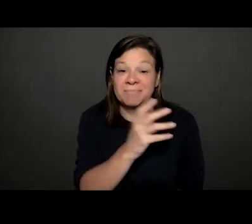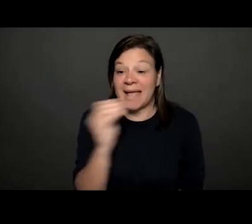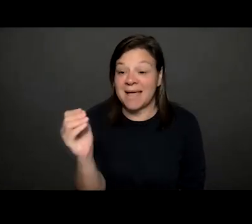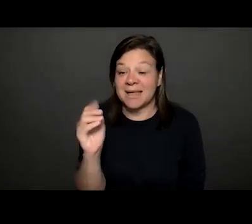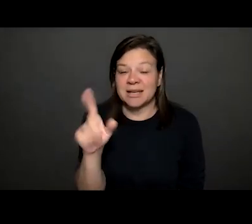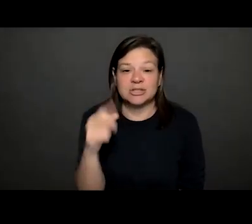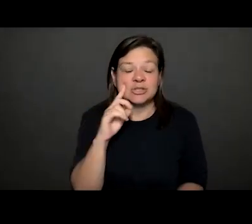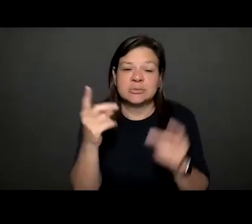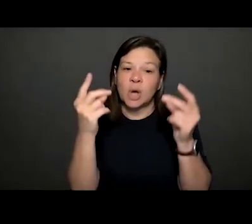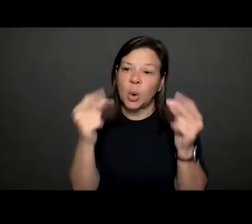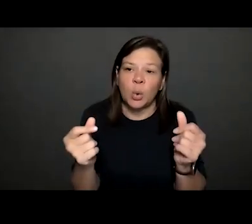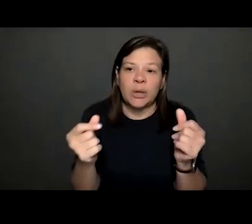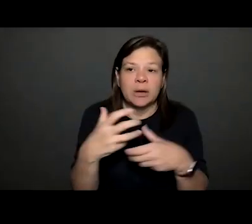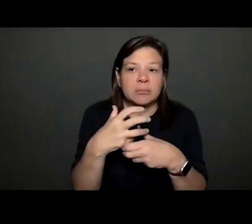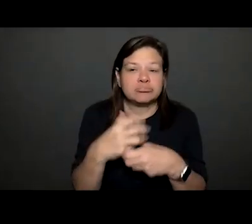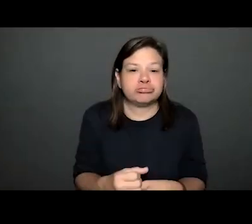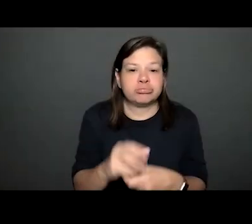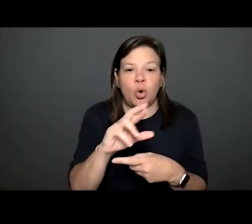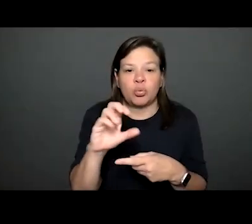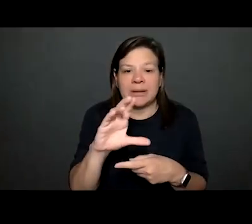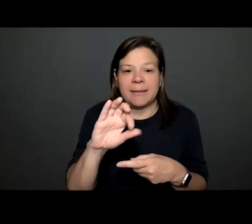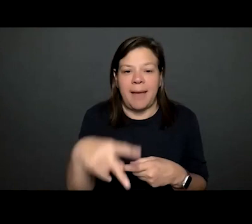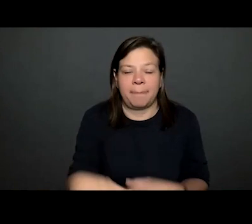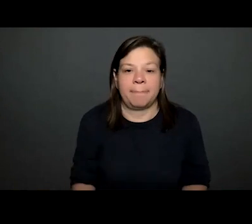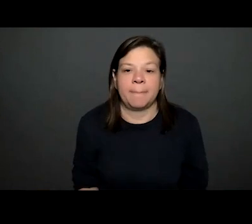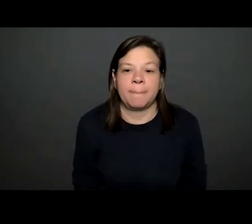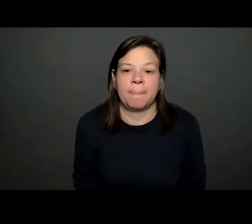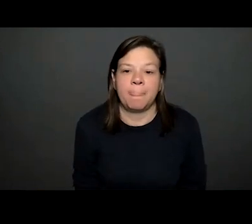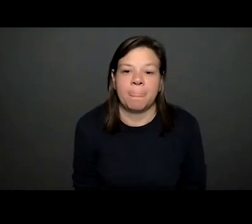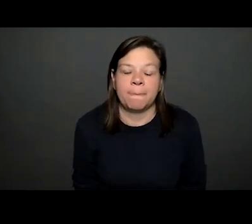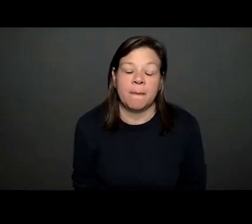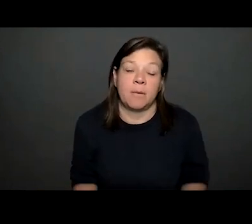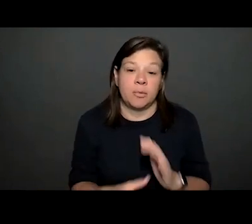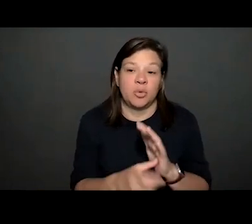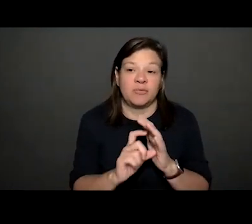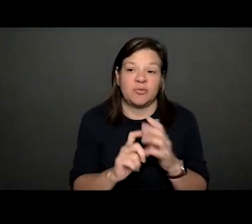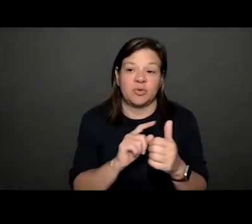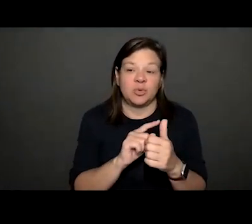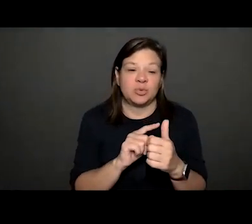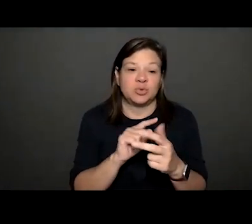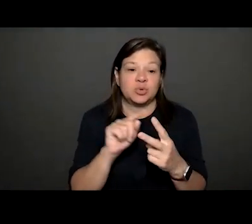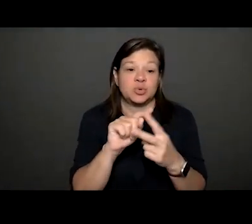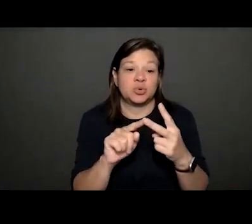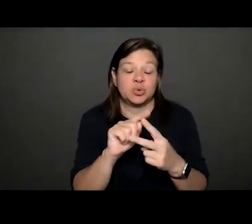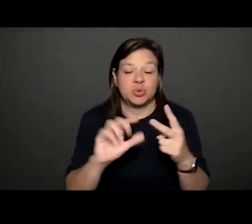WE WENT OVER TWO WAYS TO CREATE CUSTOM OBJECTS AND OBJECT SCHEMAS.